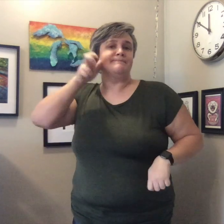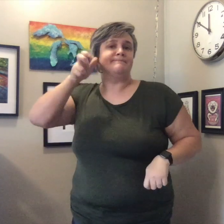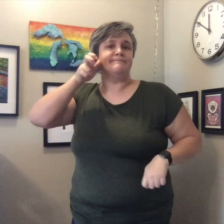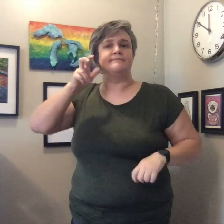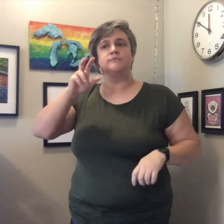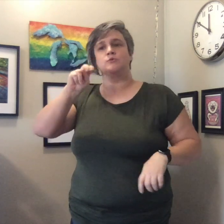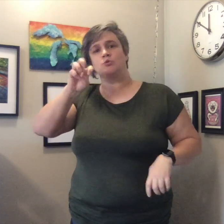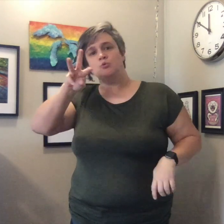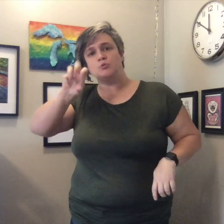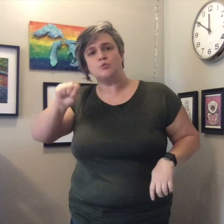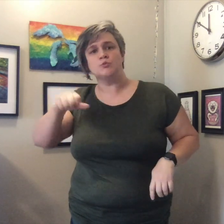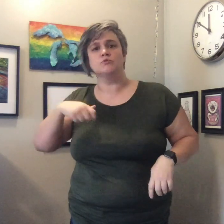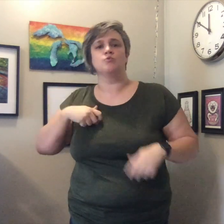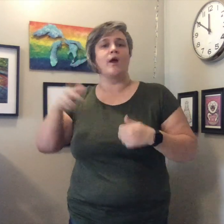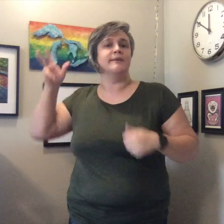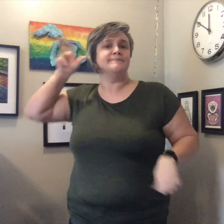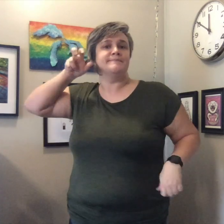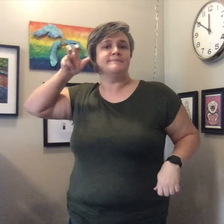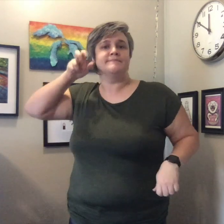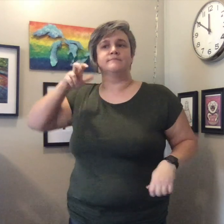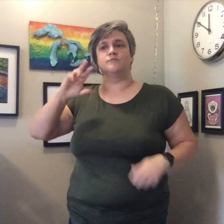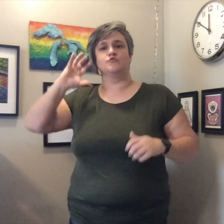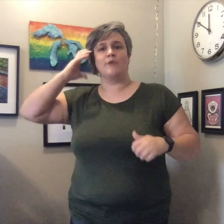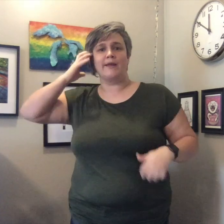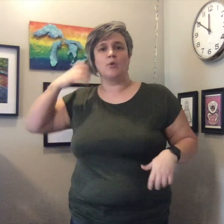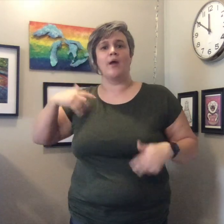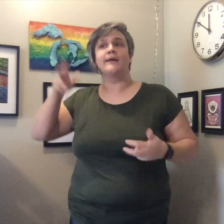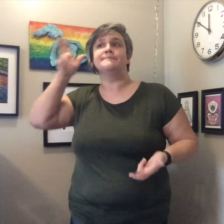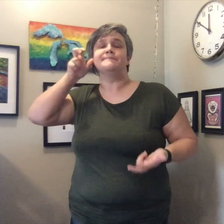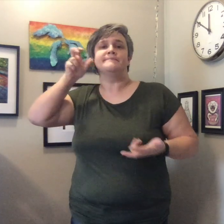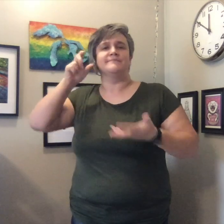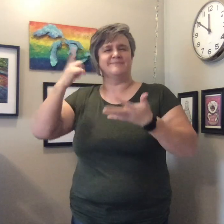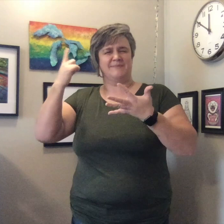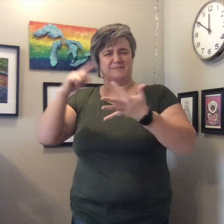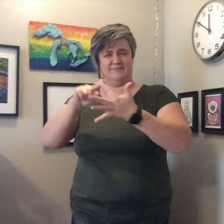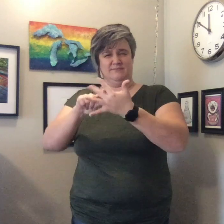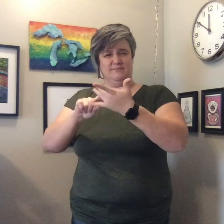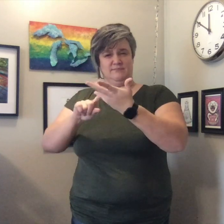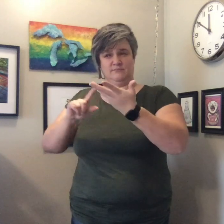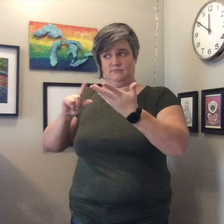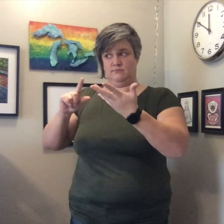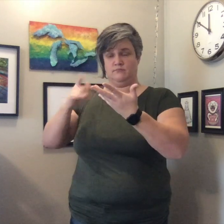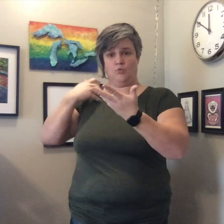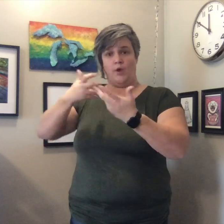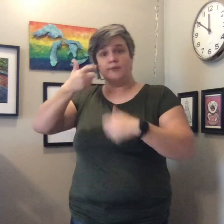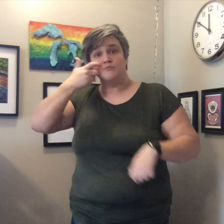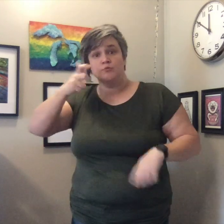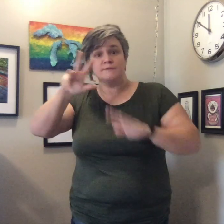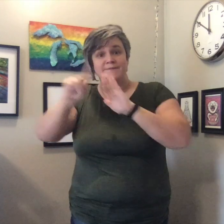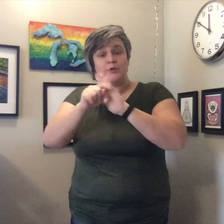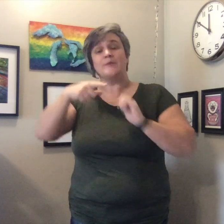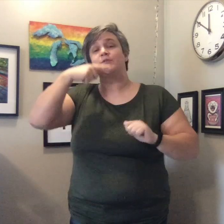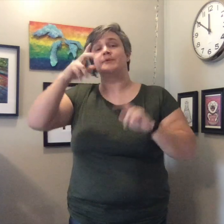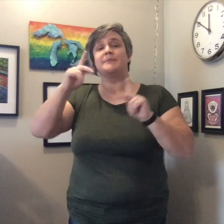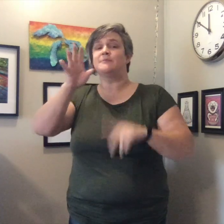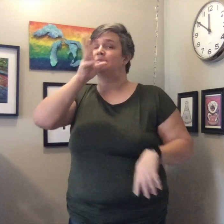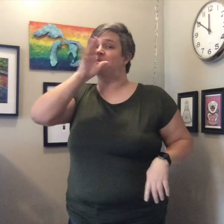by just listening to the news or listening to the radio, or watching hearing people speaking on TV,